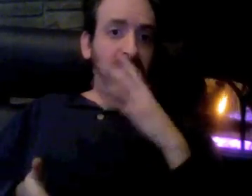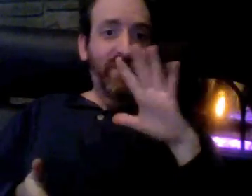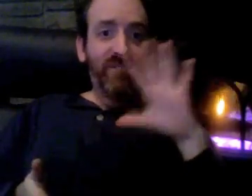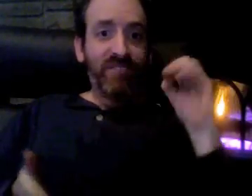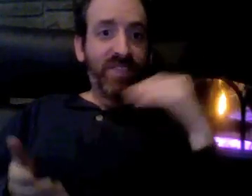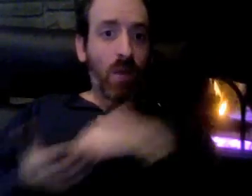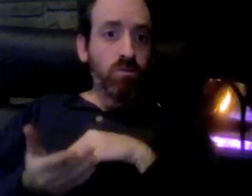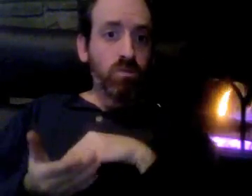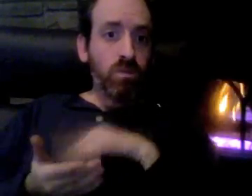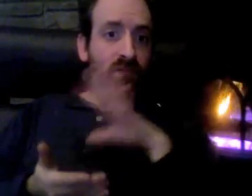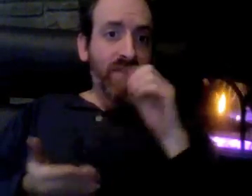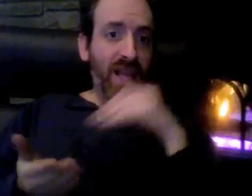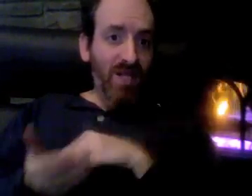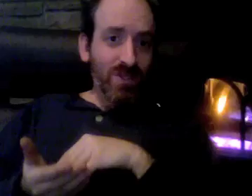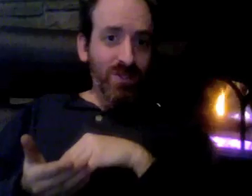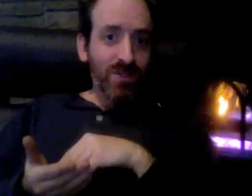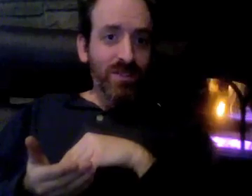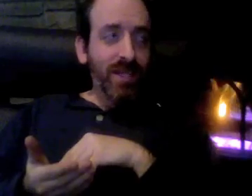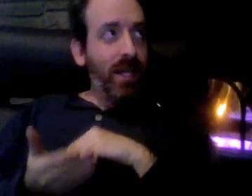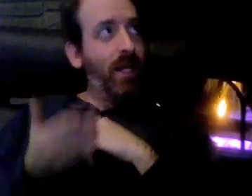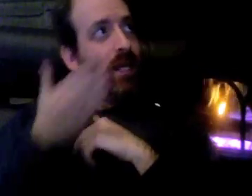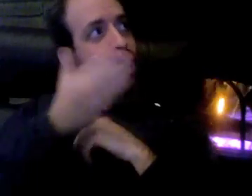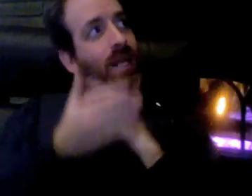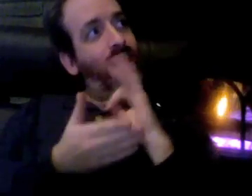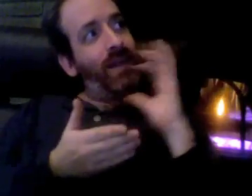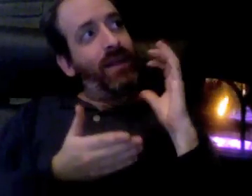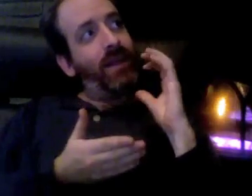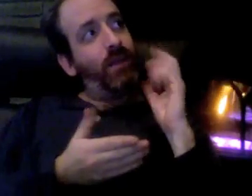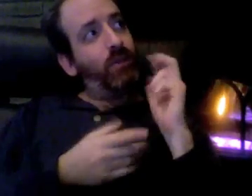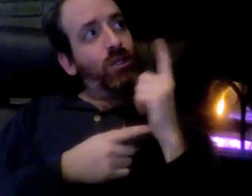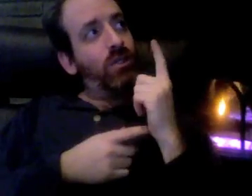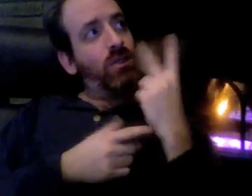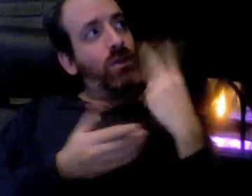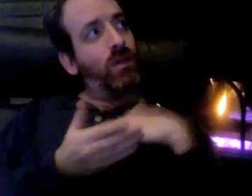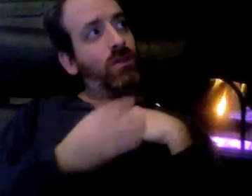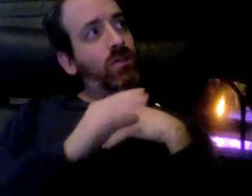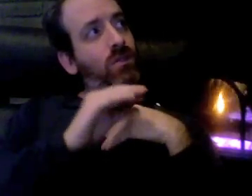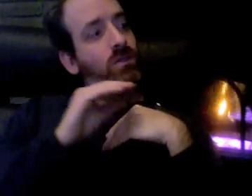Maybe it cost them nearly $50K (figuratively) to provide interpreting services on all of my calls. They